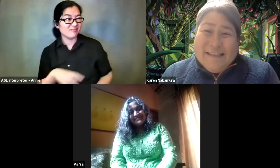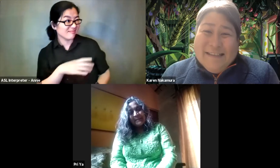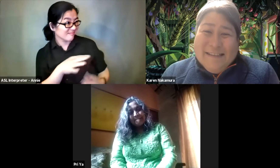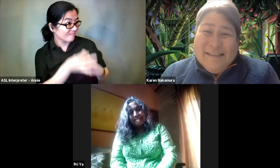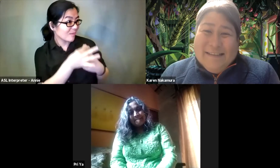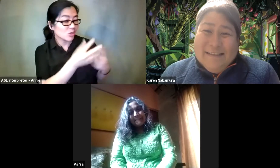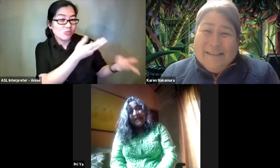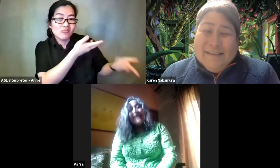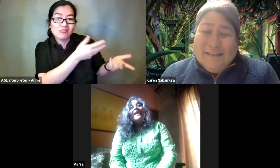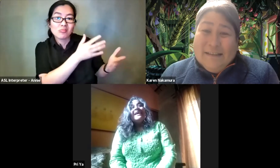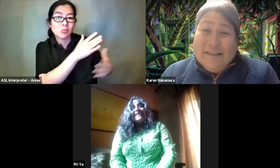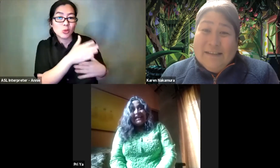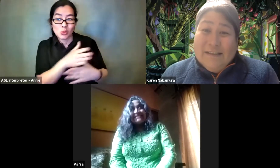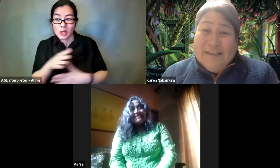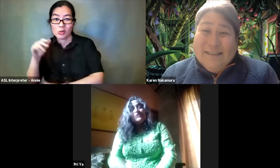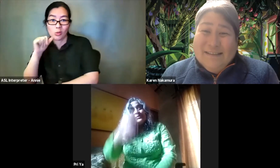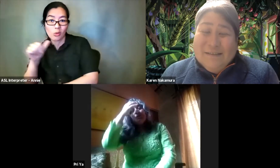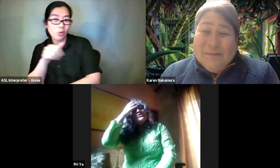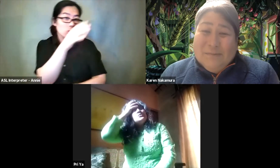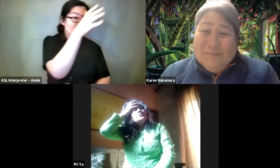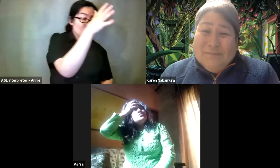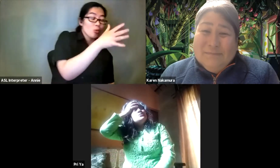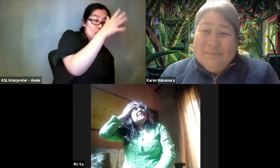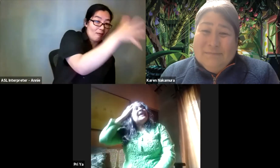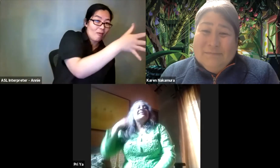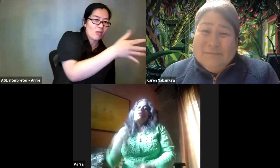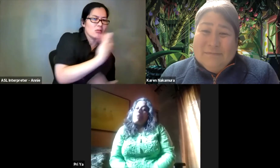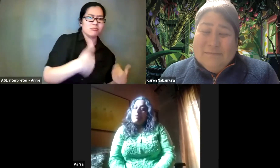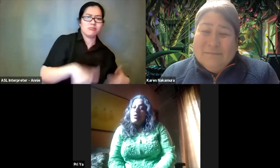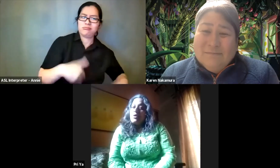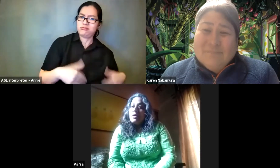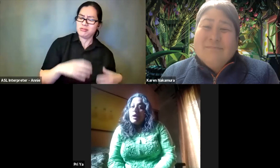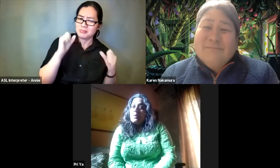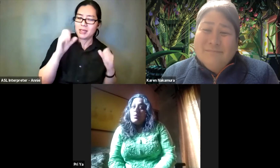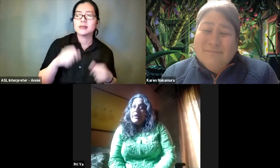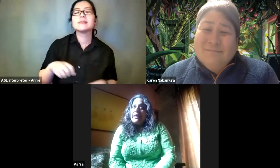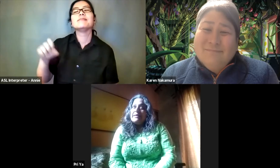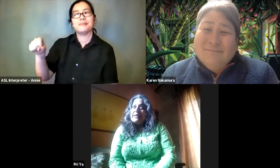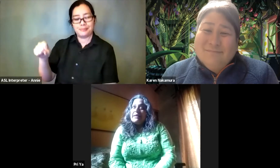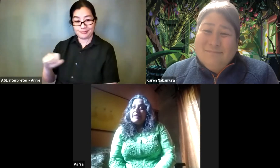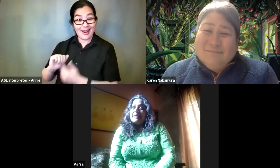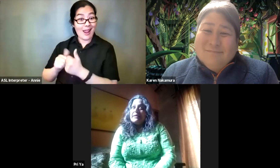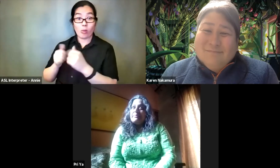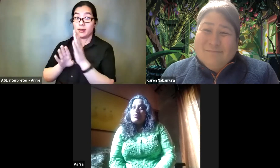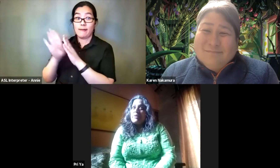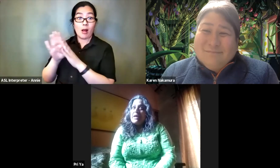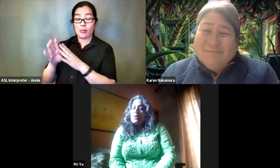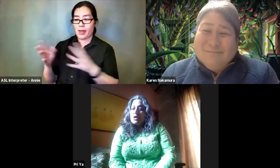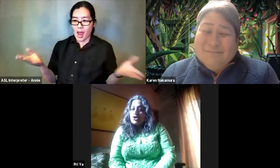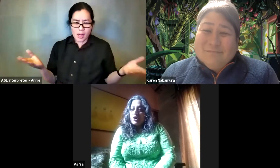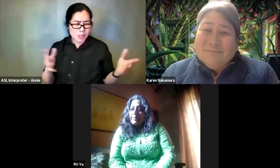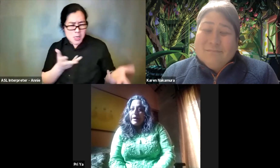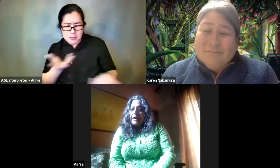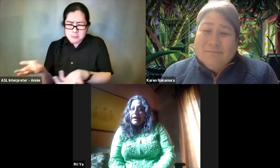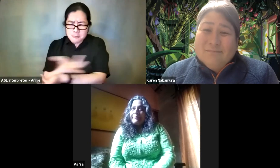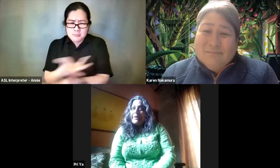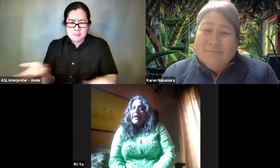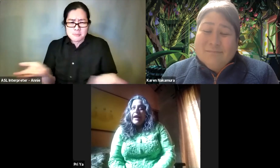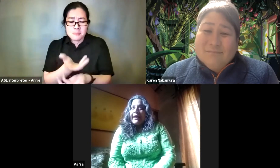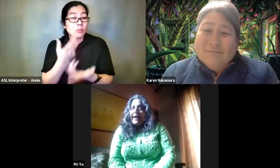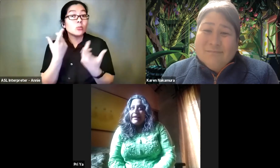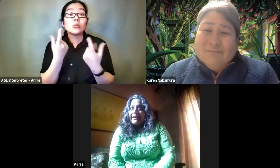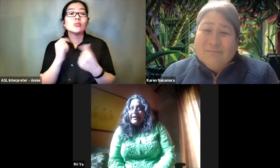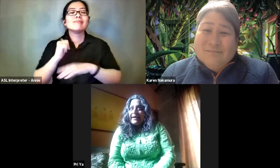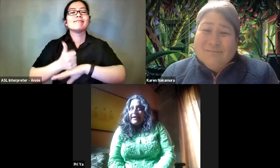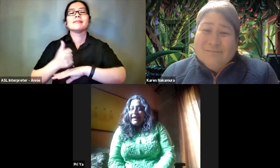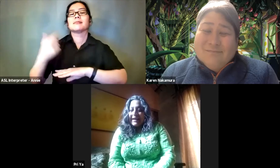Priya Ramasubban: Yes to to get that rapport we did a three day workshop, I had a an acting